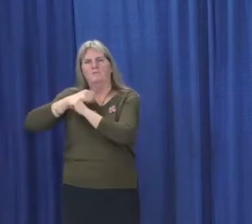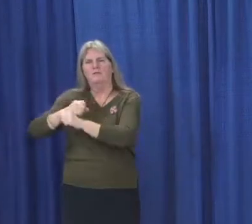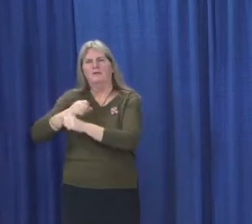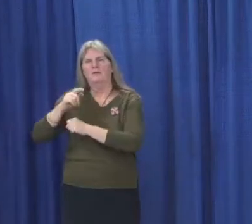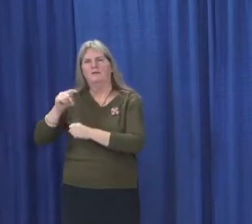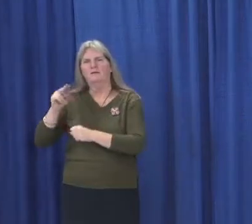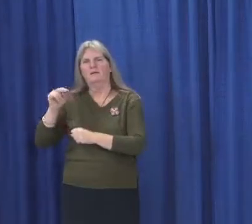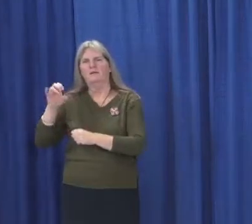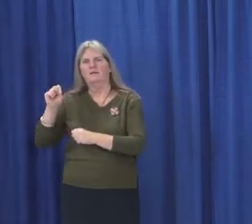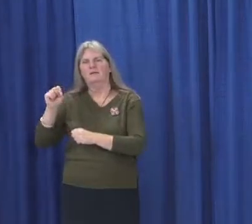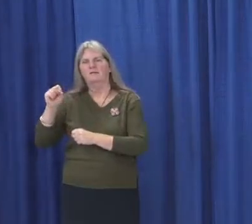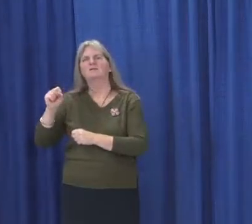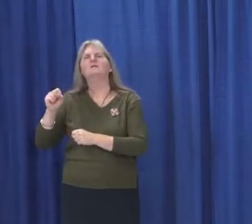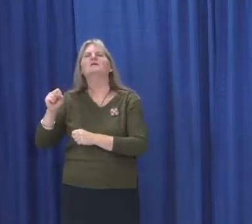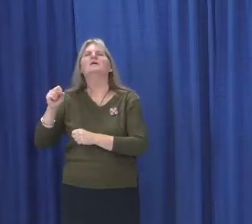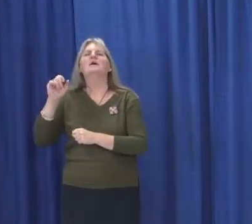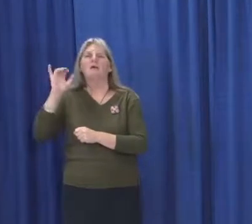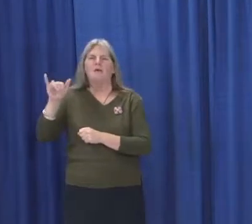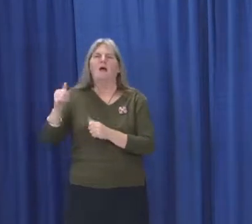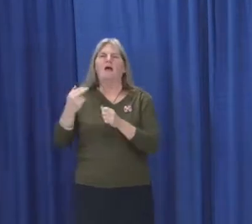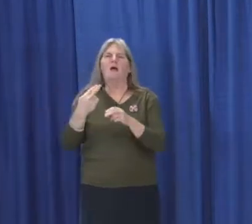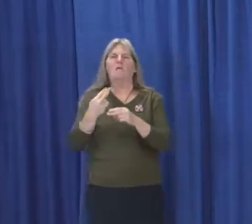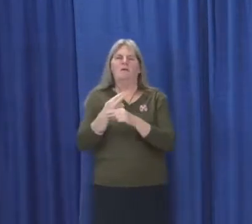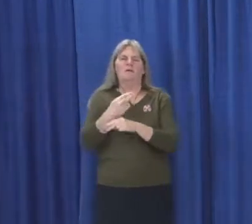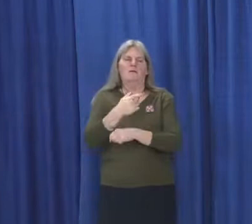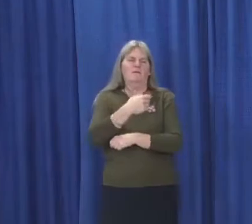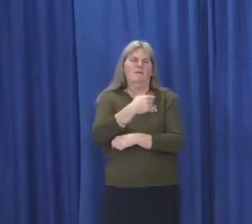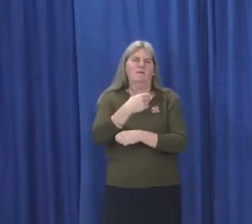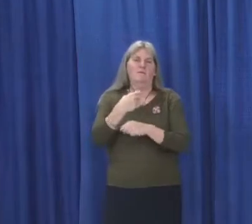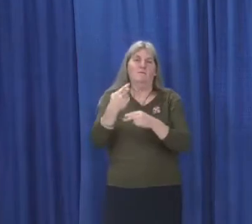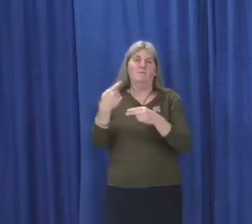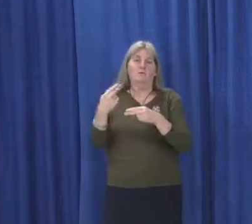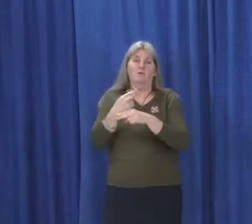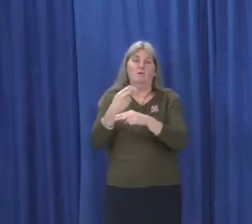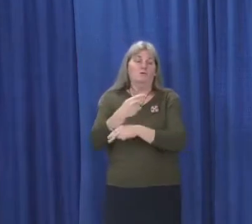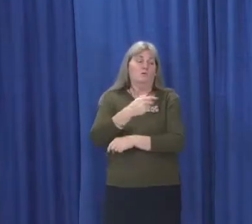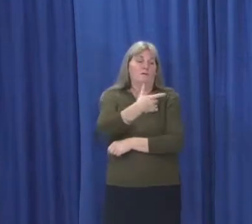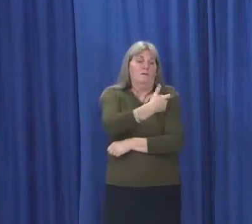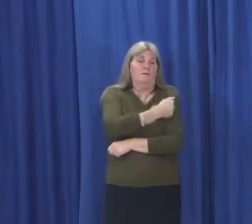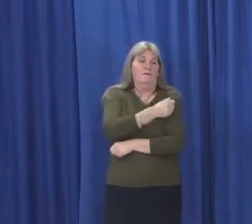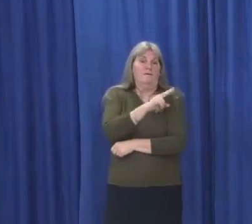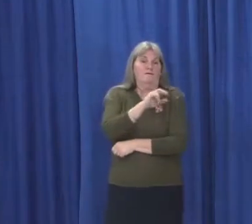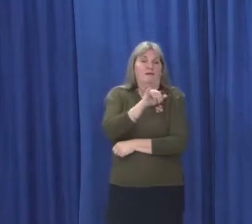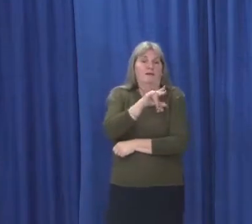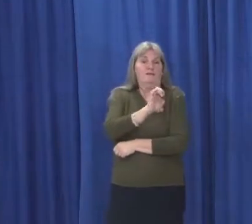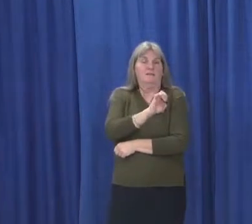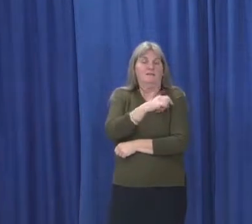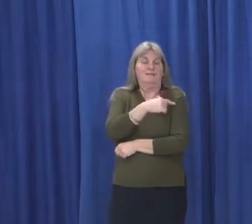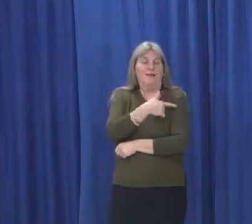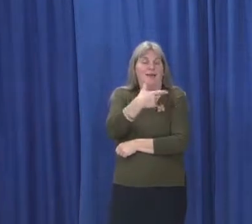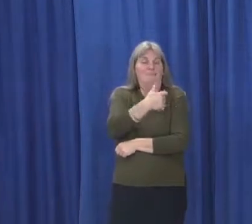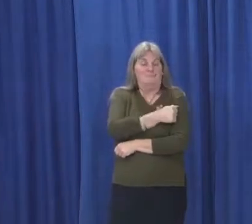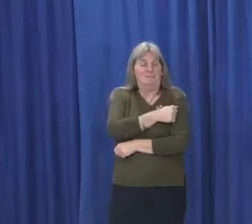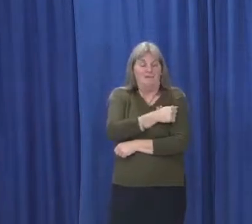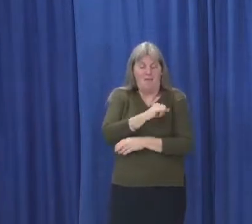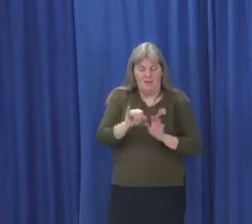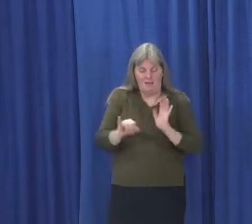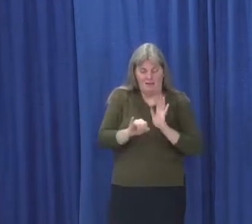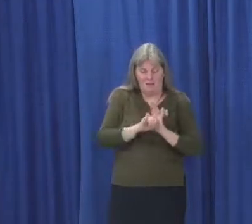We do this with vaccines because vaccines cause our immune system to remember what they've seen